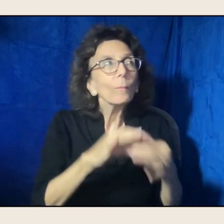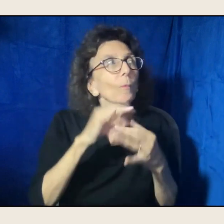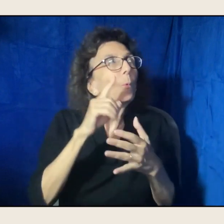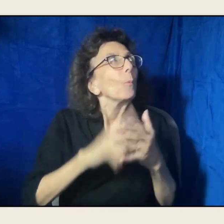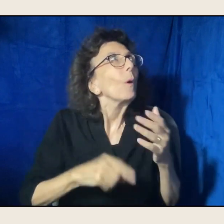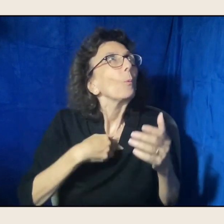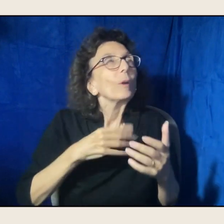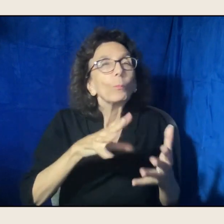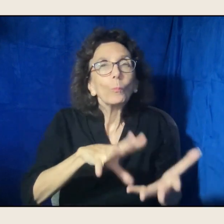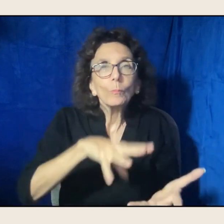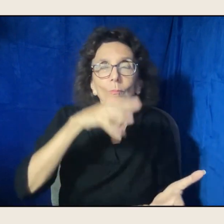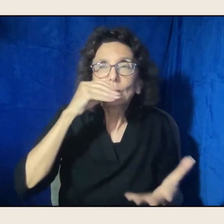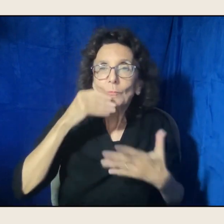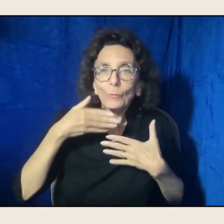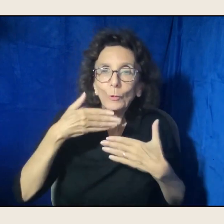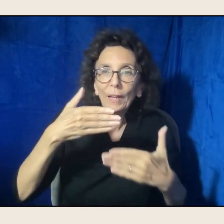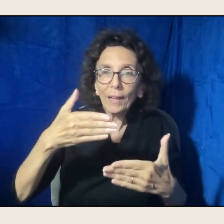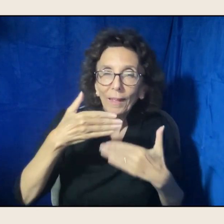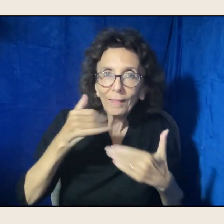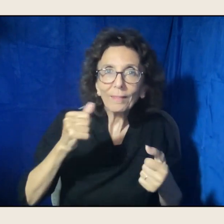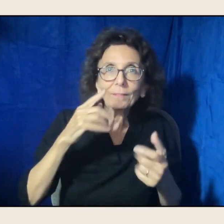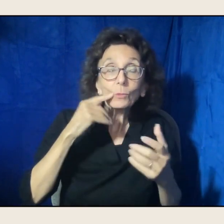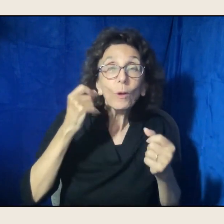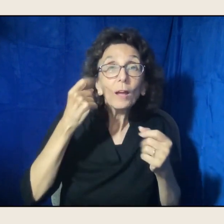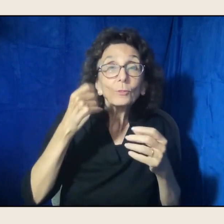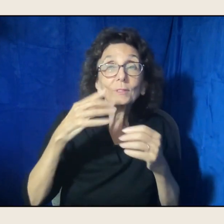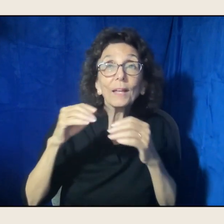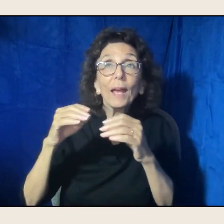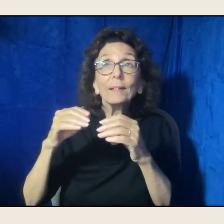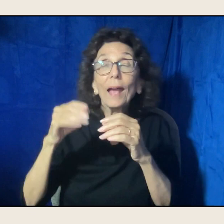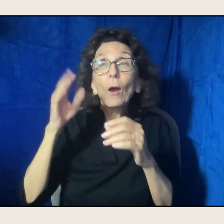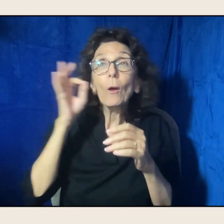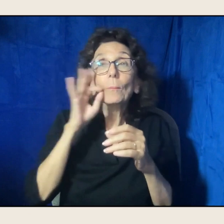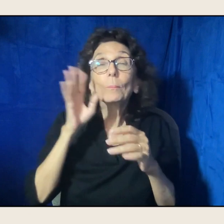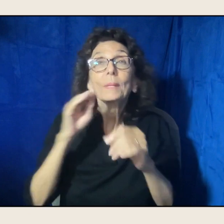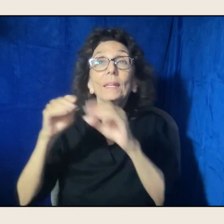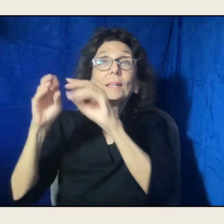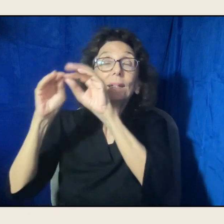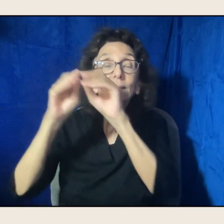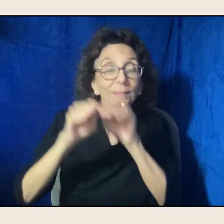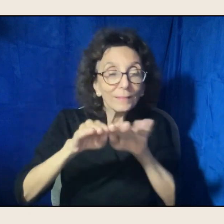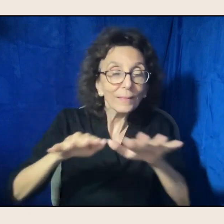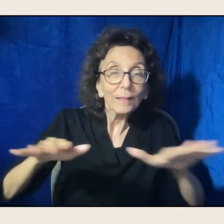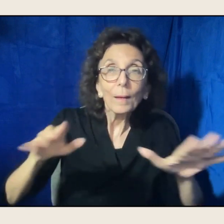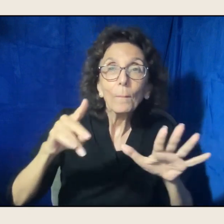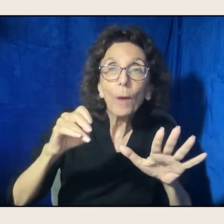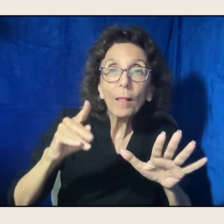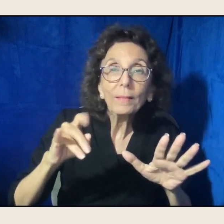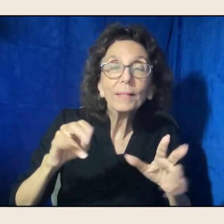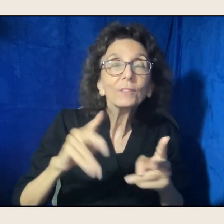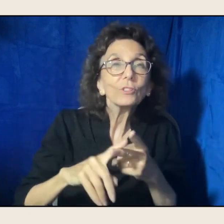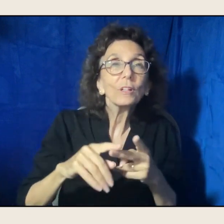To understand pollination and food justice and all of that. Like they need to know the names of the trees